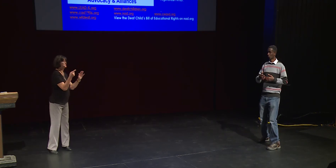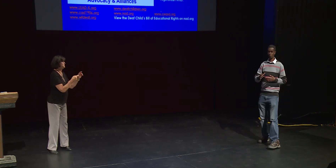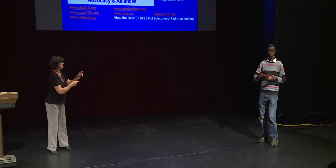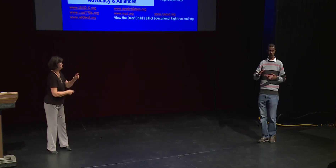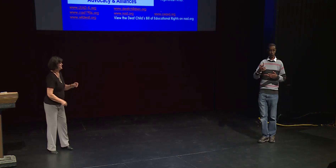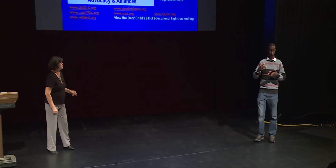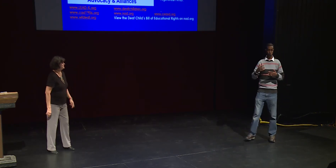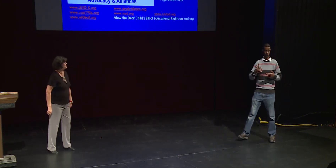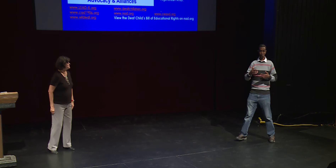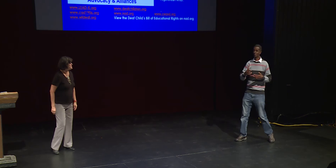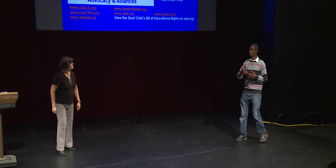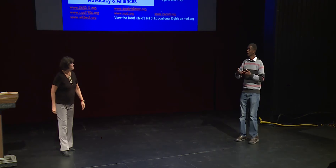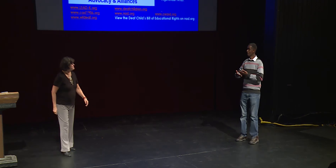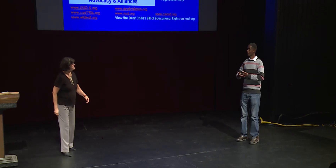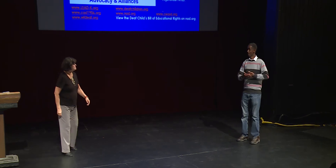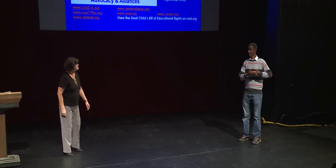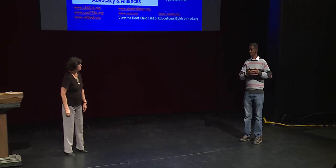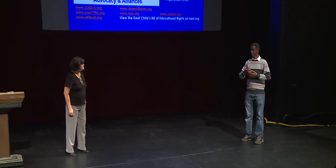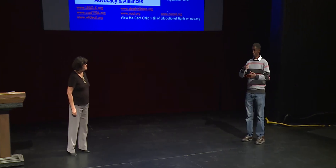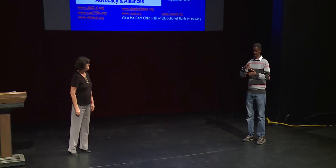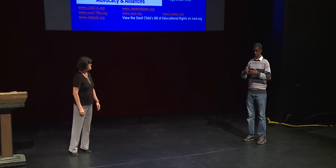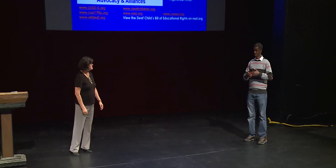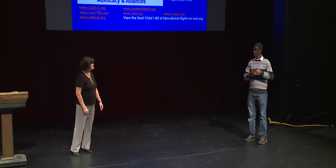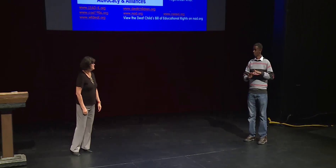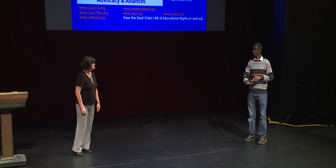I'm not sure everyone can see you.